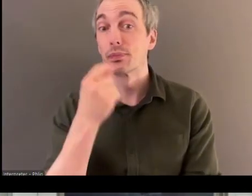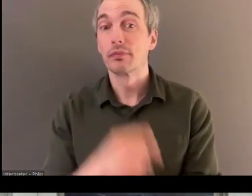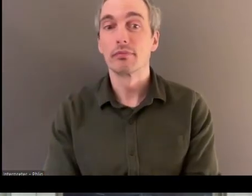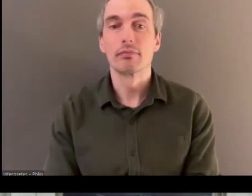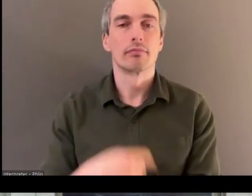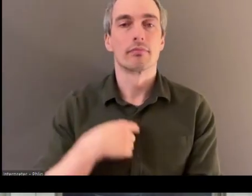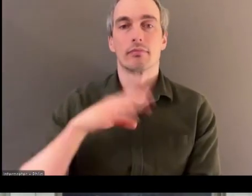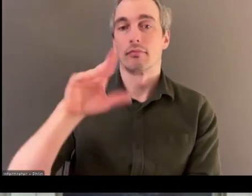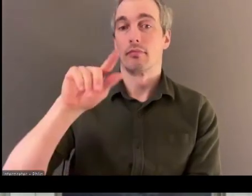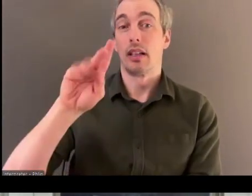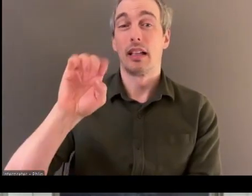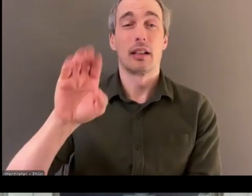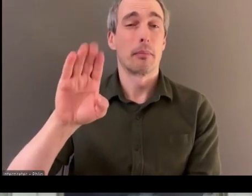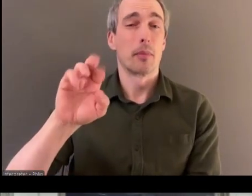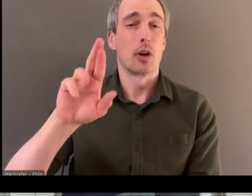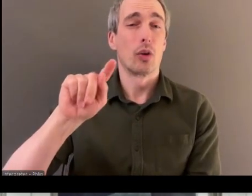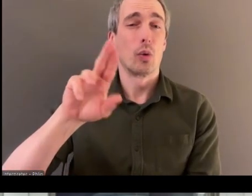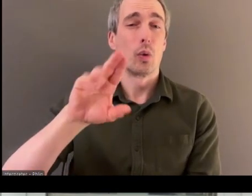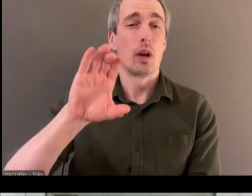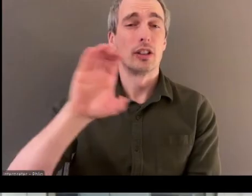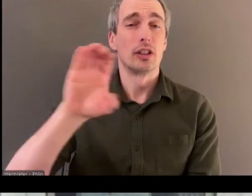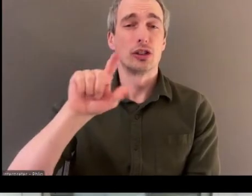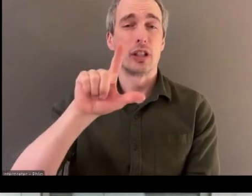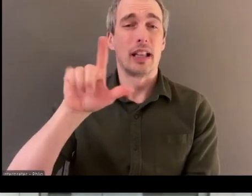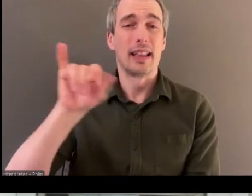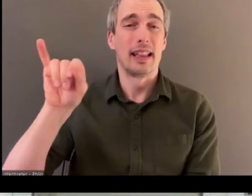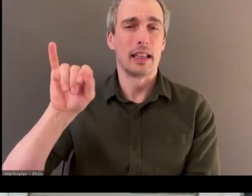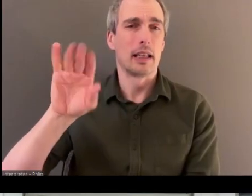Here is my, I'm looking for my speaker notes right now, but here they are.